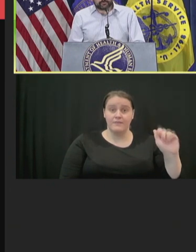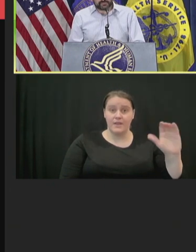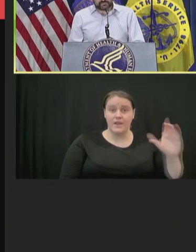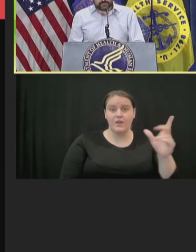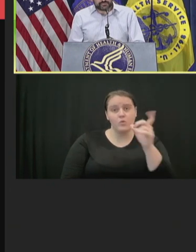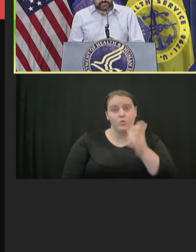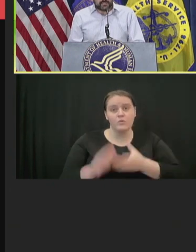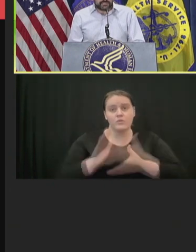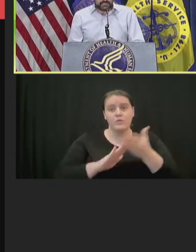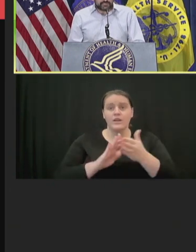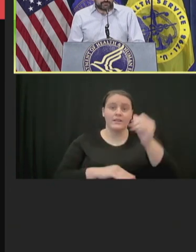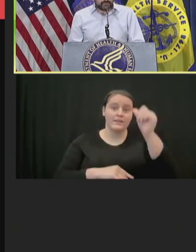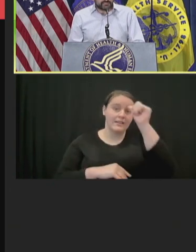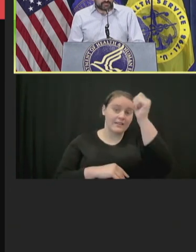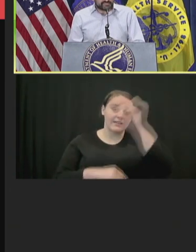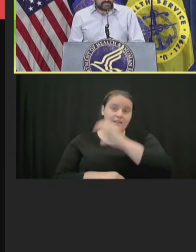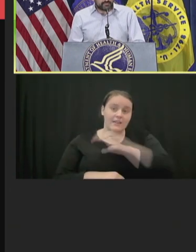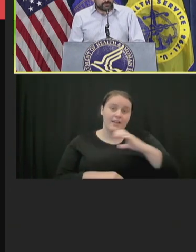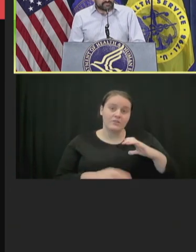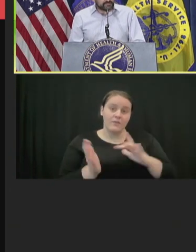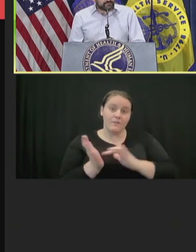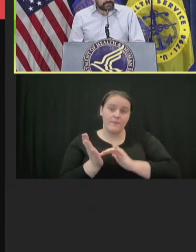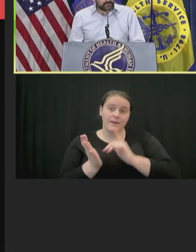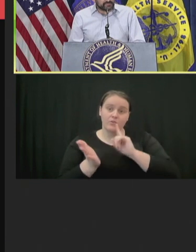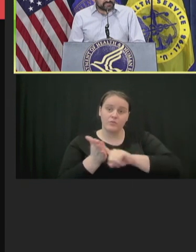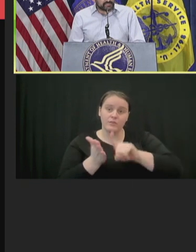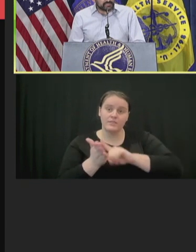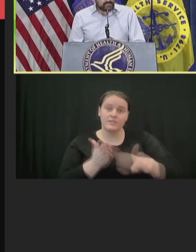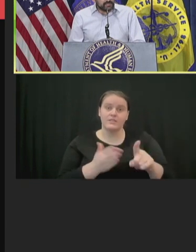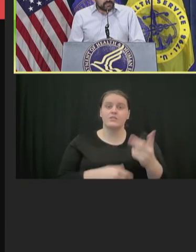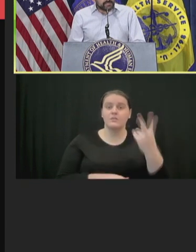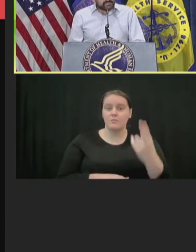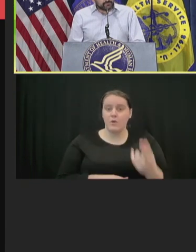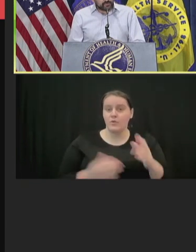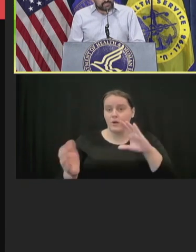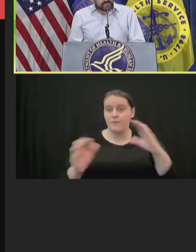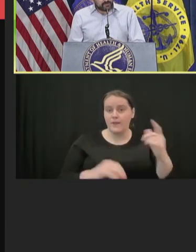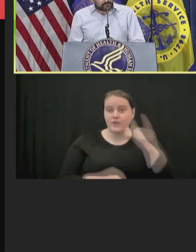Research, each compared to placebo. It's a three-arm study. It's enrolling household